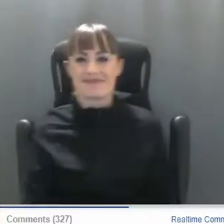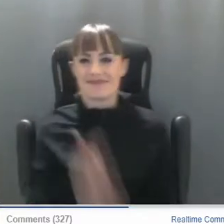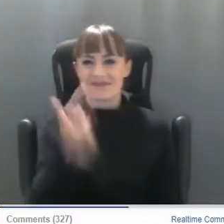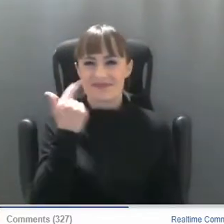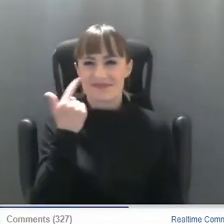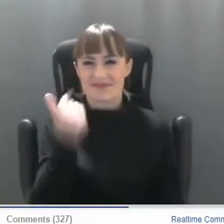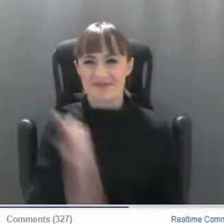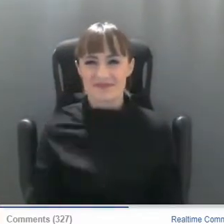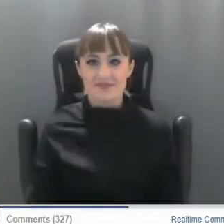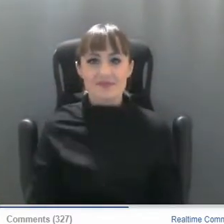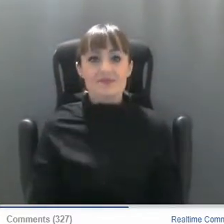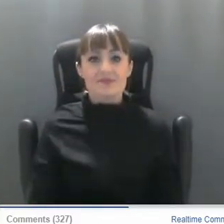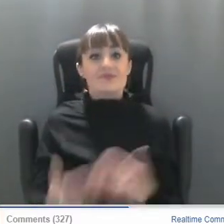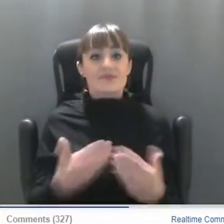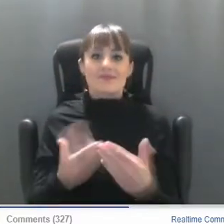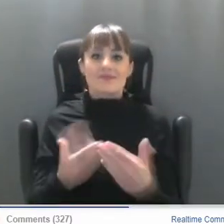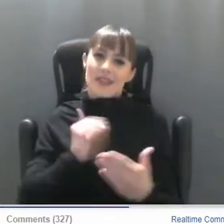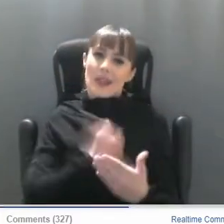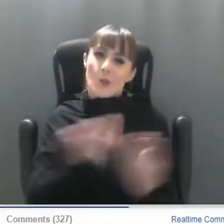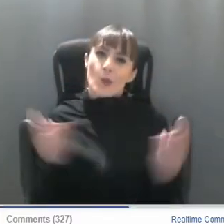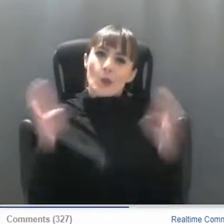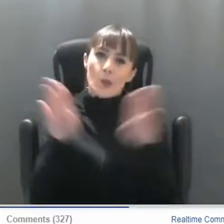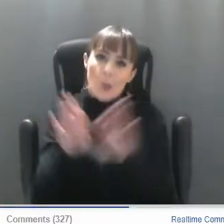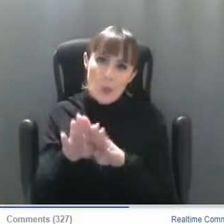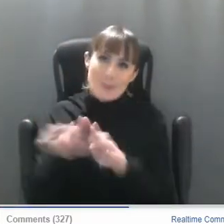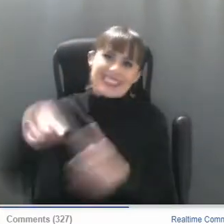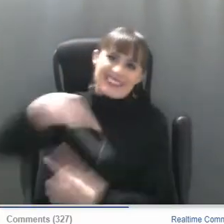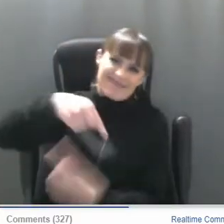there's our closed carousel, sadly. I'll keep you guys posted when we have an